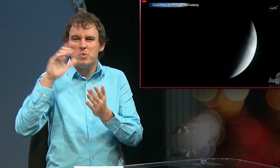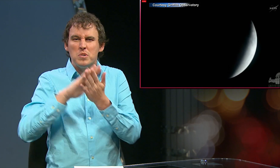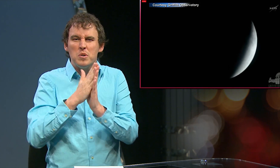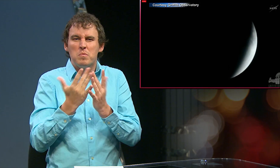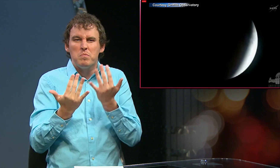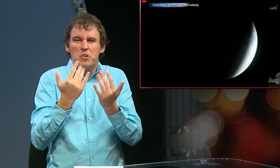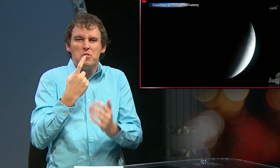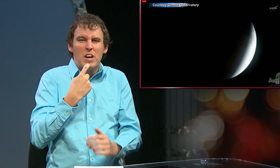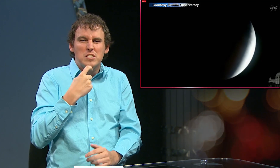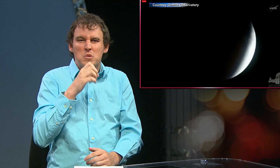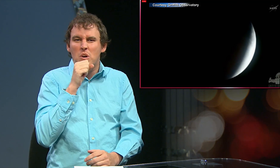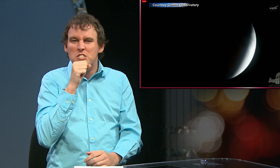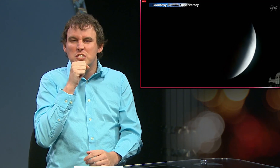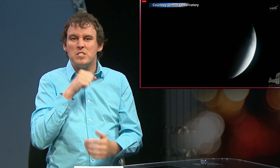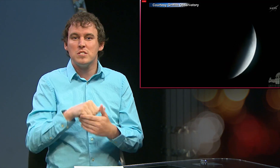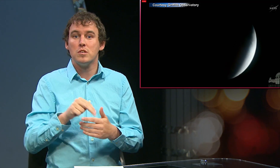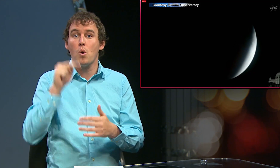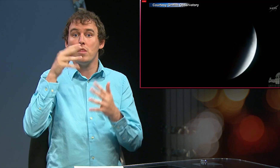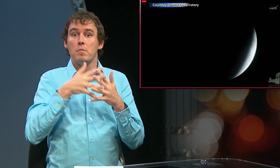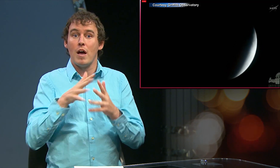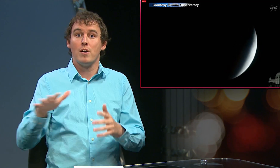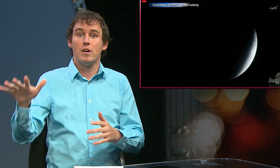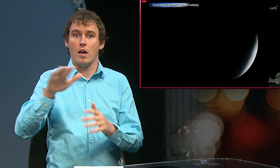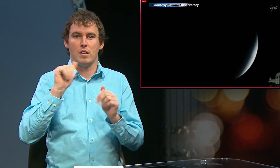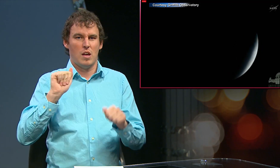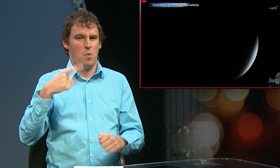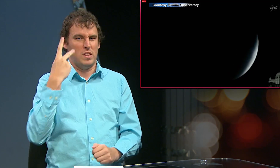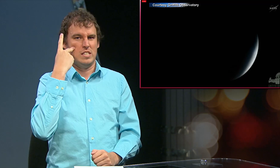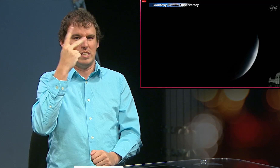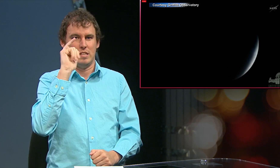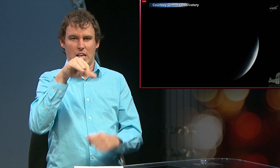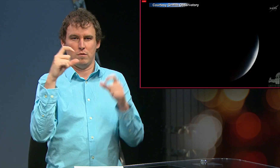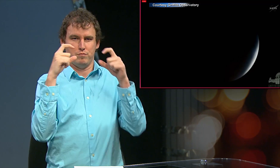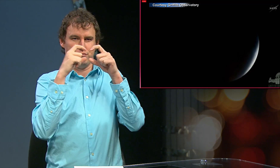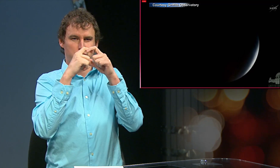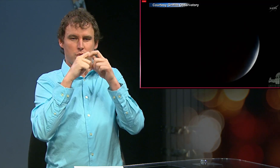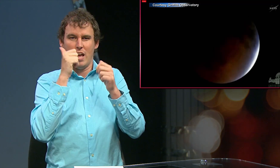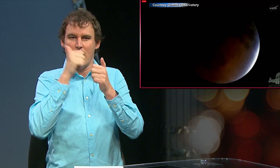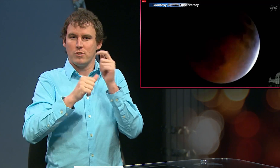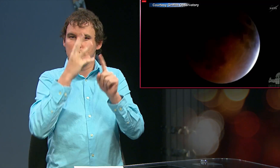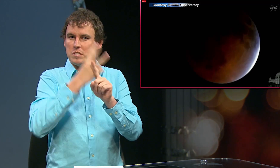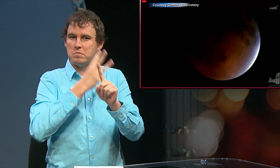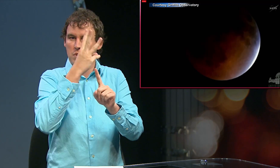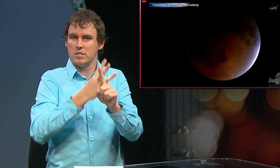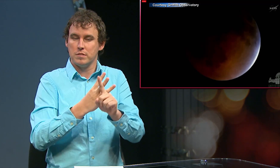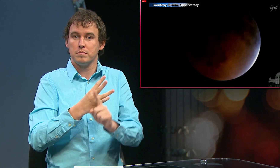ORANGE. IN NORTH AMERICA YOU CAN ONLY SEE THE ECLIPSE EVERY SIX MONTHS. NASA EXPECTS